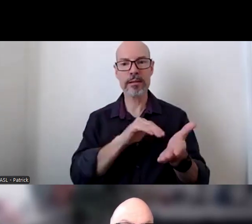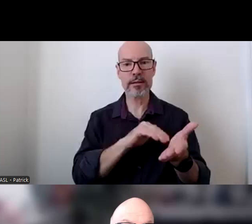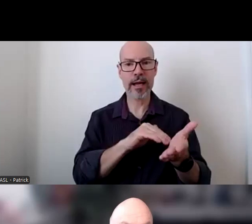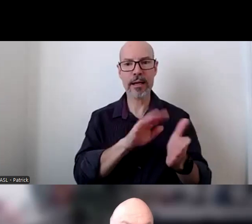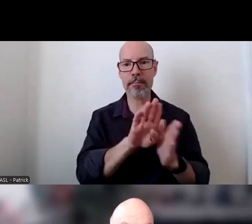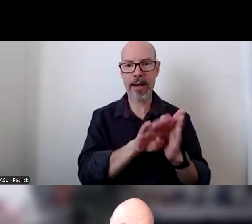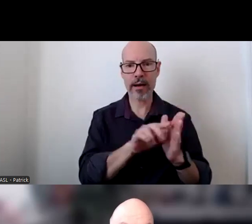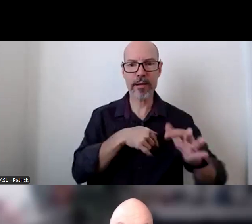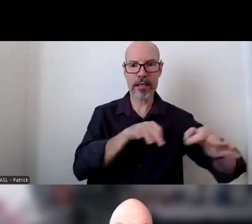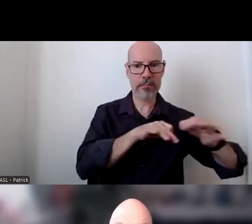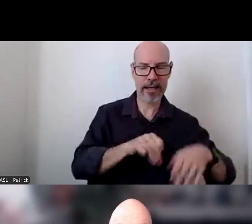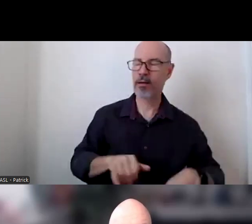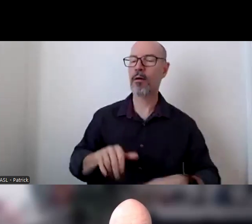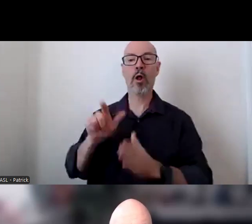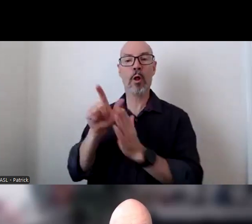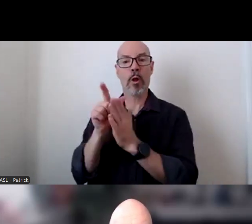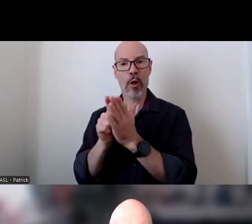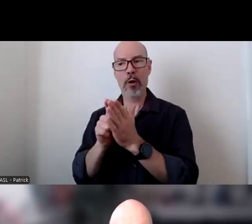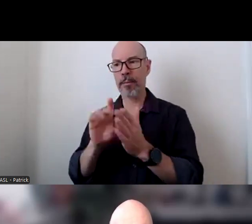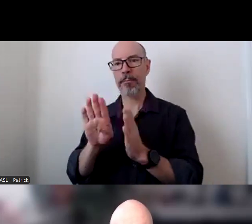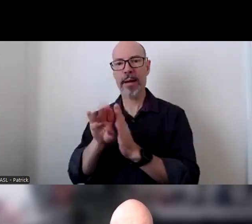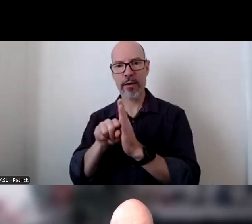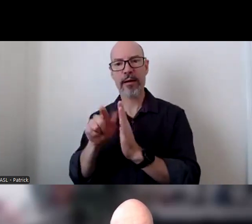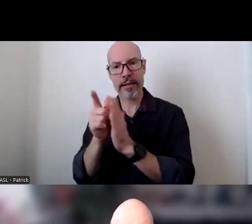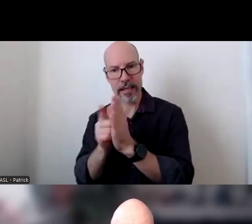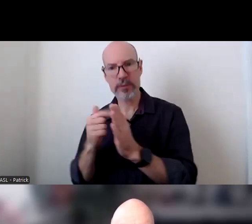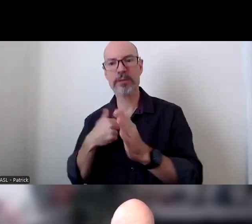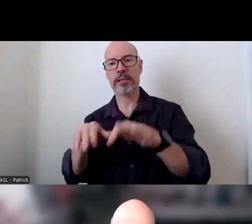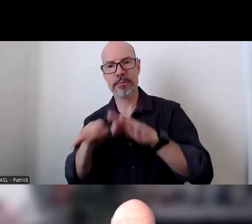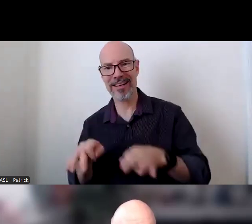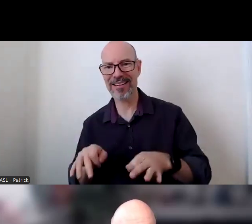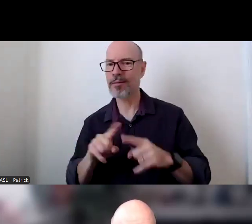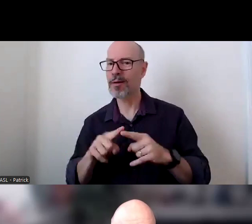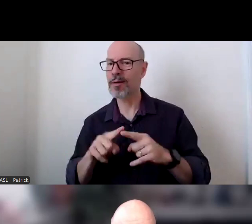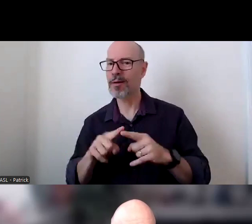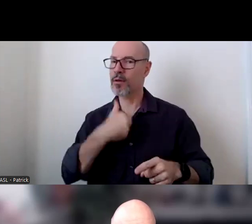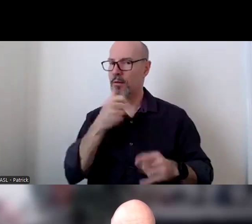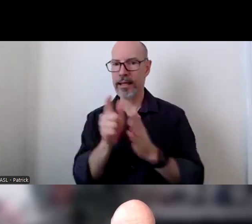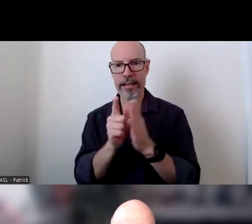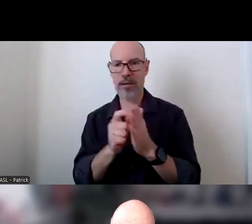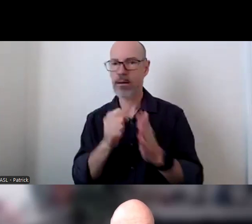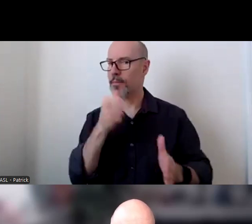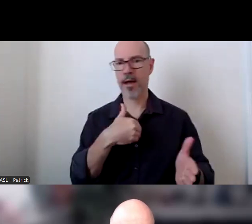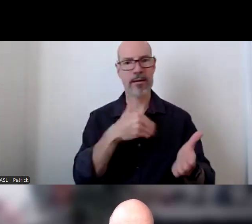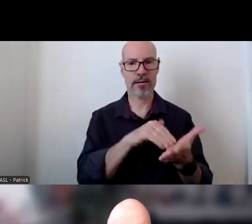or have to do with some sort of medical background, but I am not a doctor or a lawyer. Again, Best Practices is whatever works for the